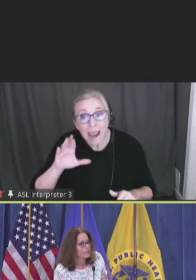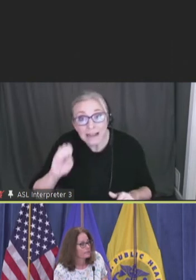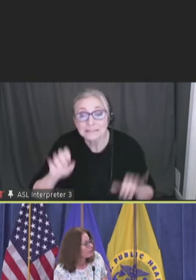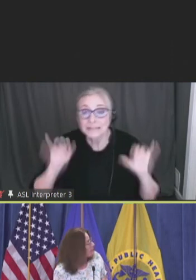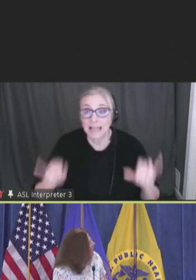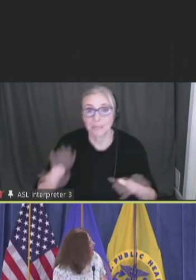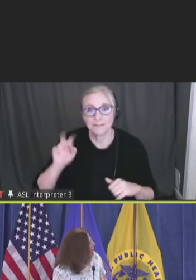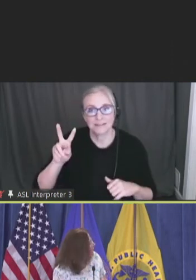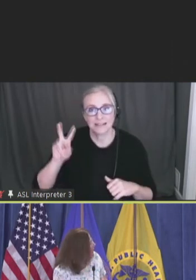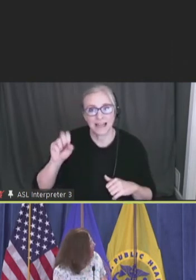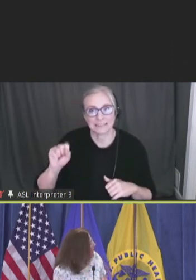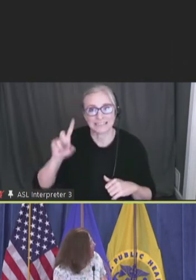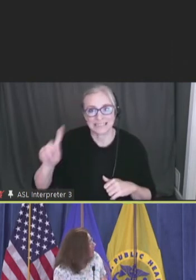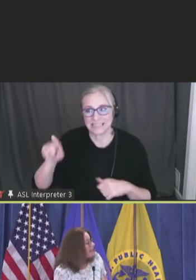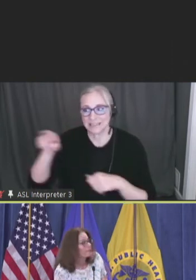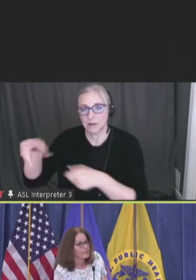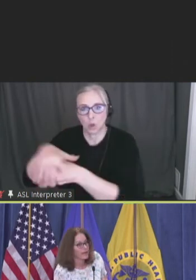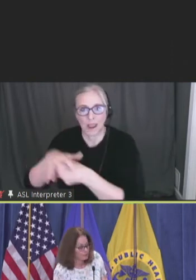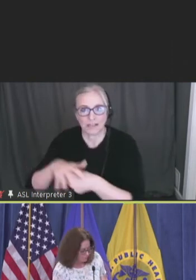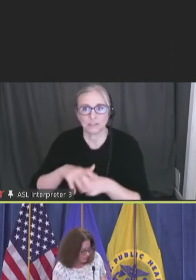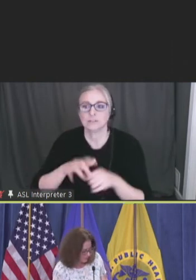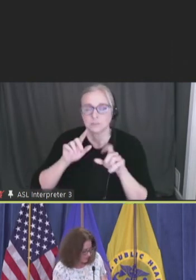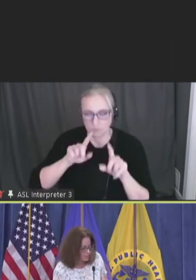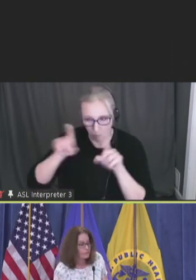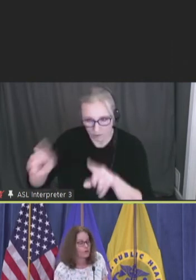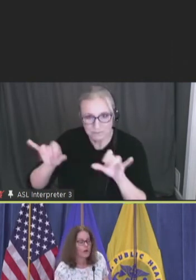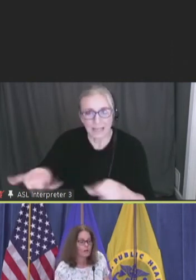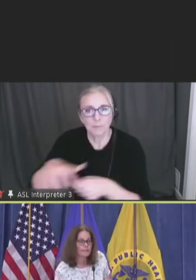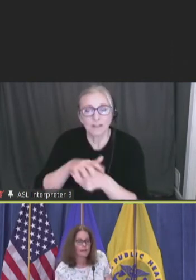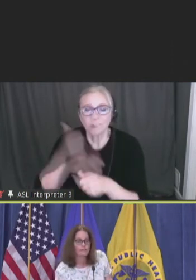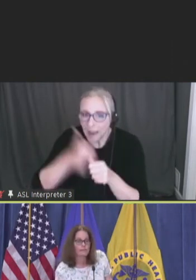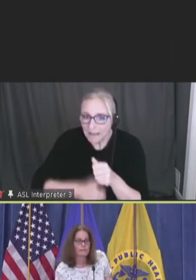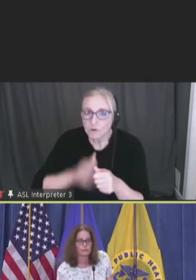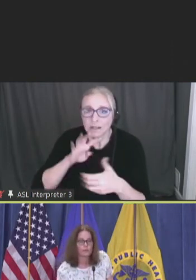And so, we did this for every outcome on every calendar day. And this is for all the analysis that I'll show you.